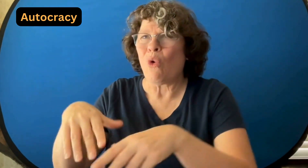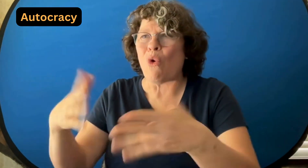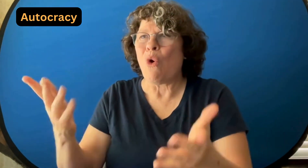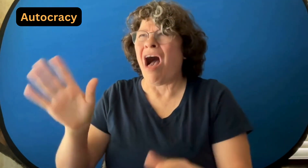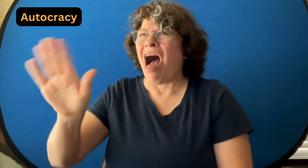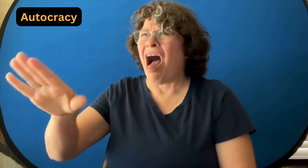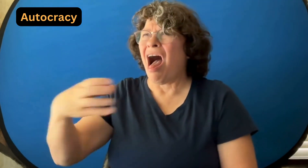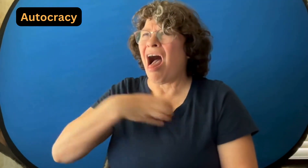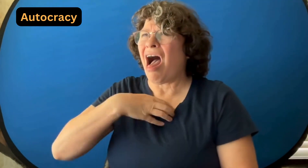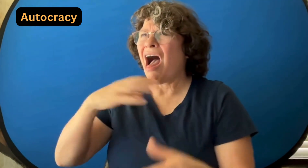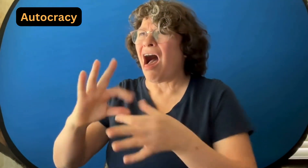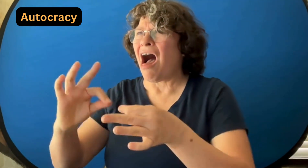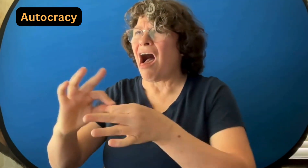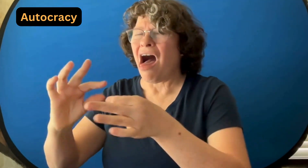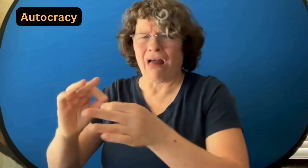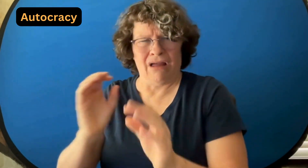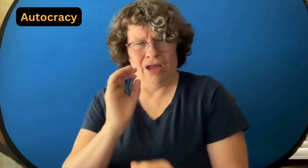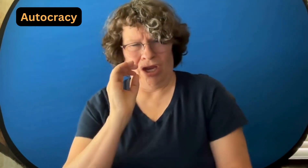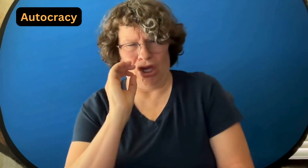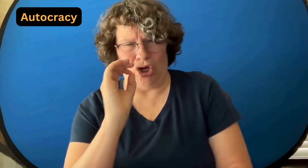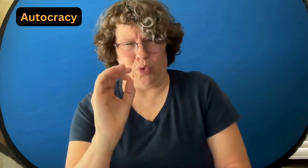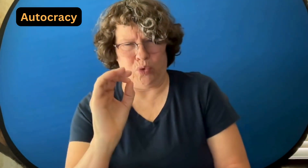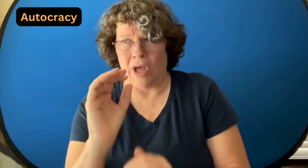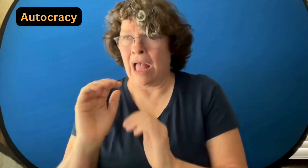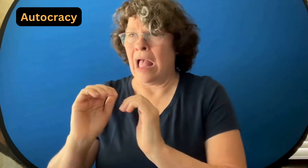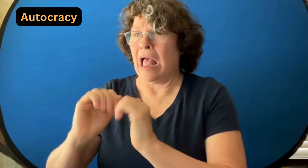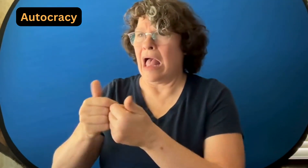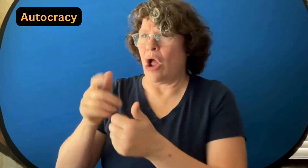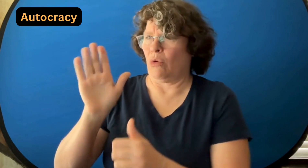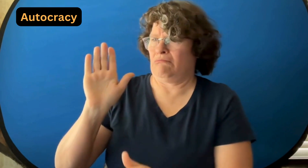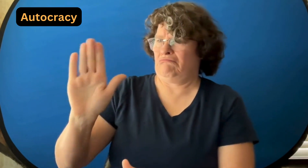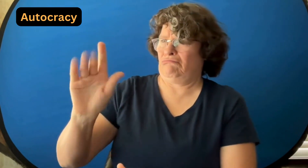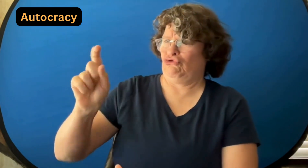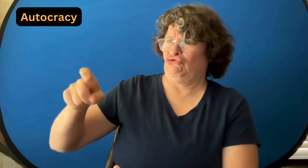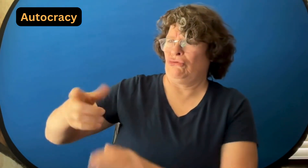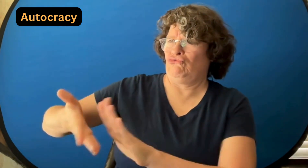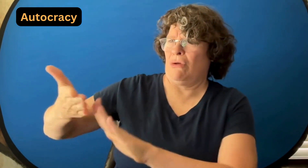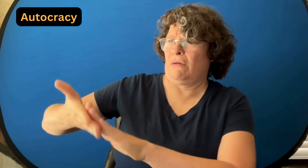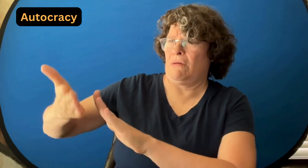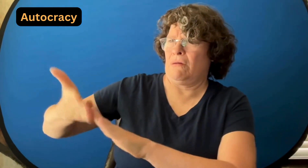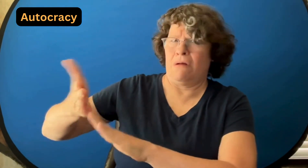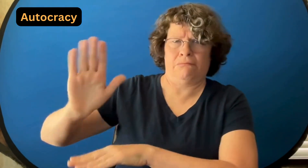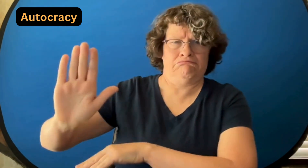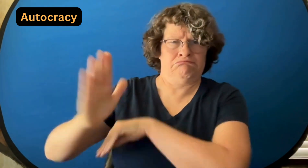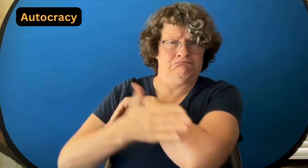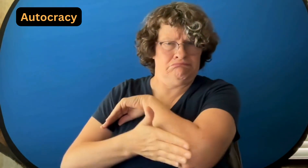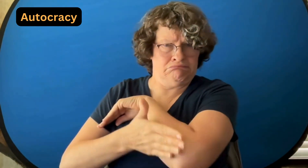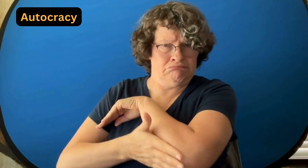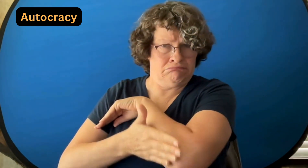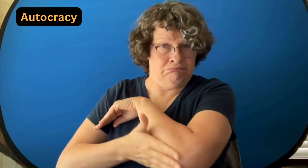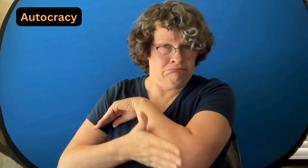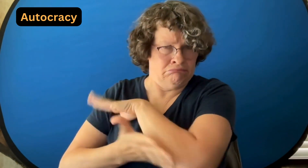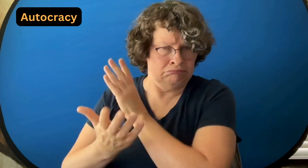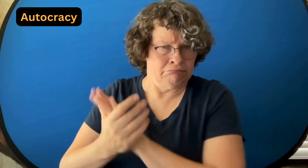or have a say in how the country is run.